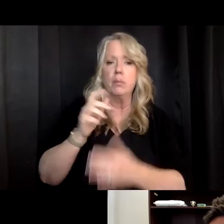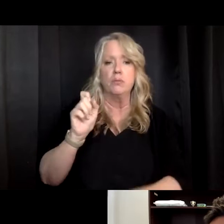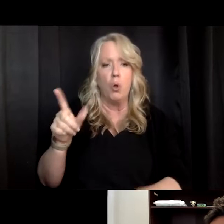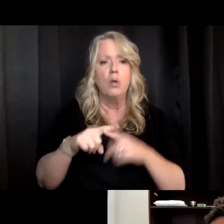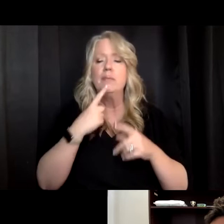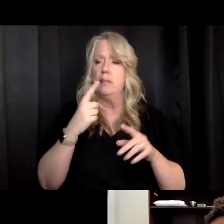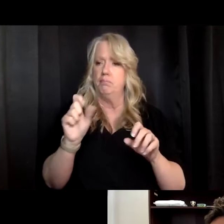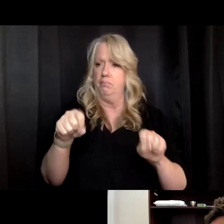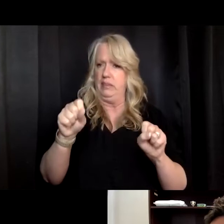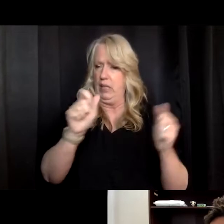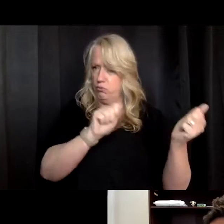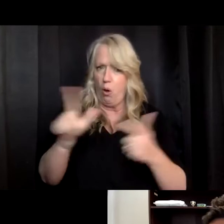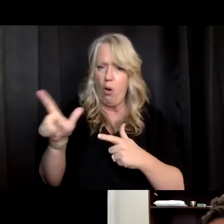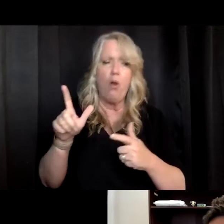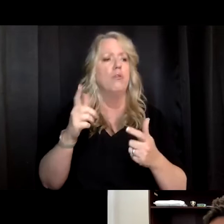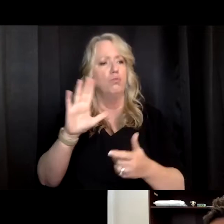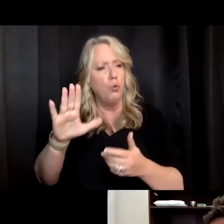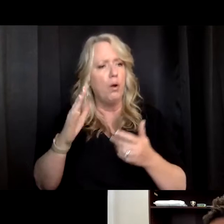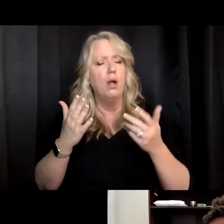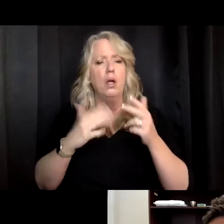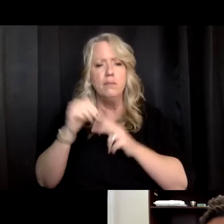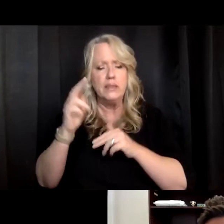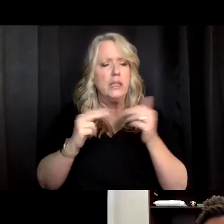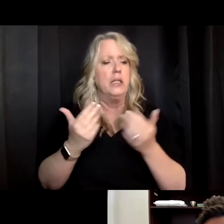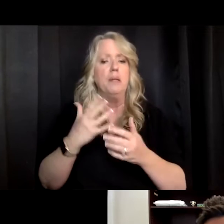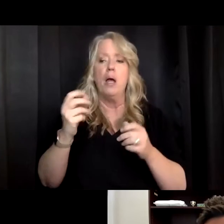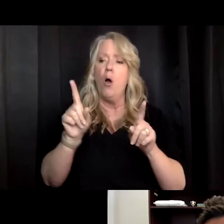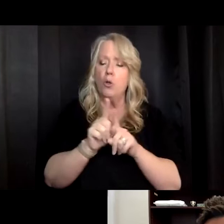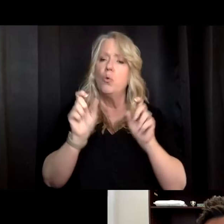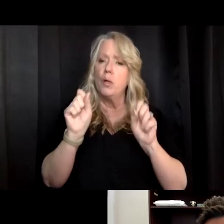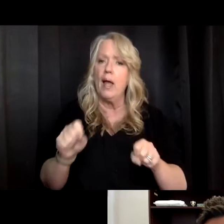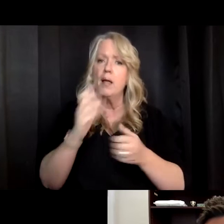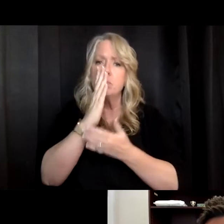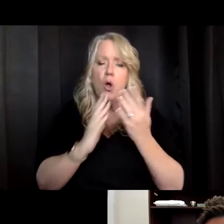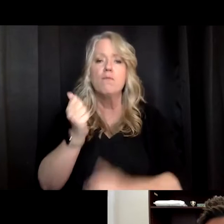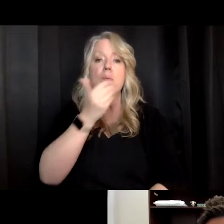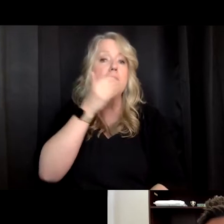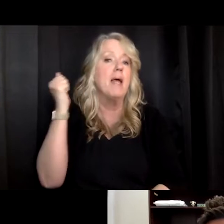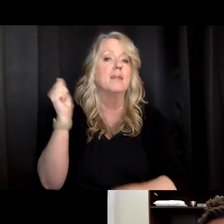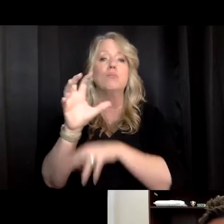CRISIS CARE. NOT THE ONLY. MEDS CAN BE HELPFUL TOOL. TO SAY YES, TO EVERYONE, COME INTO YOUR FACILITY